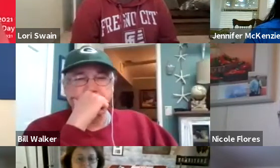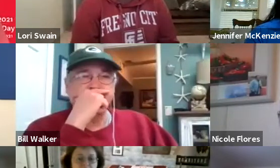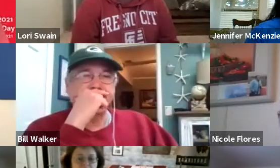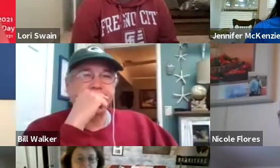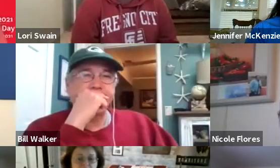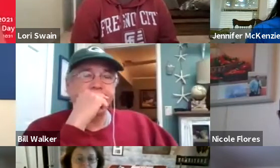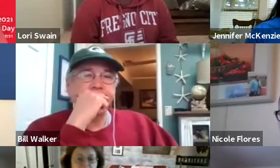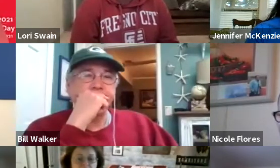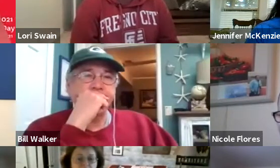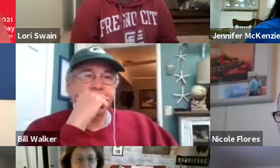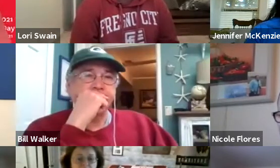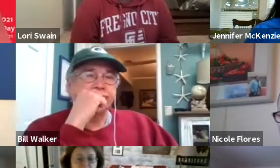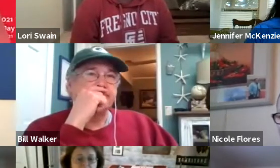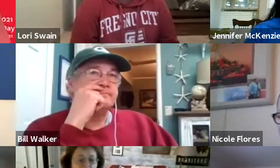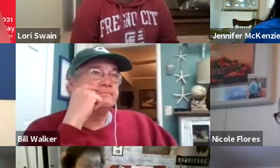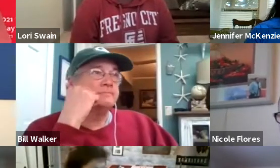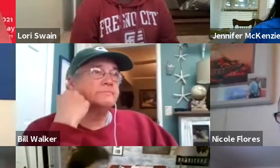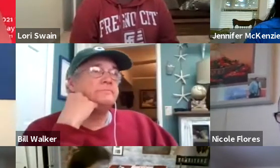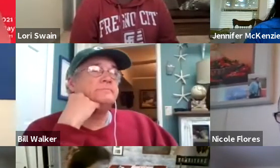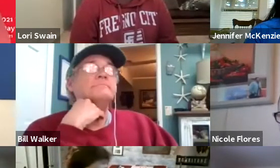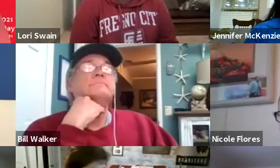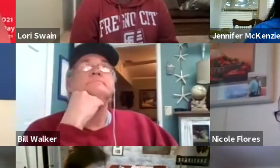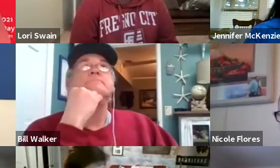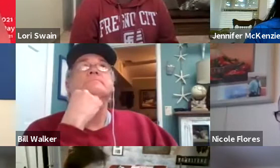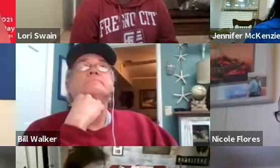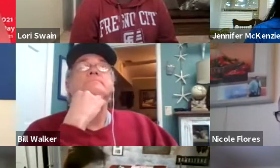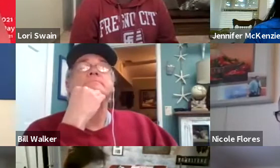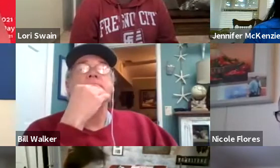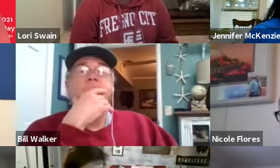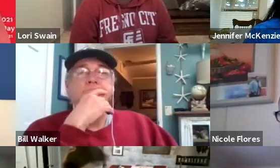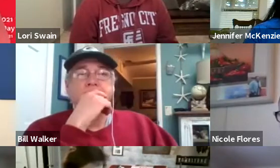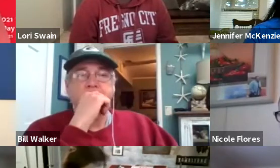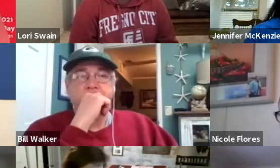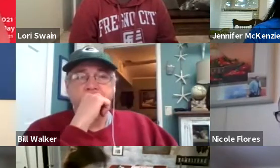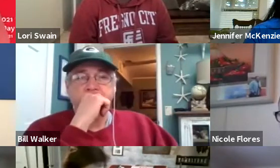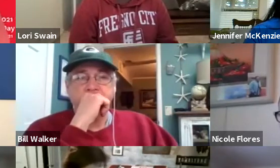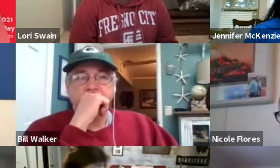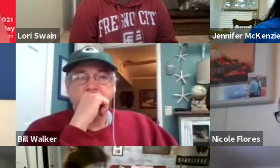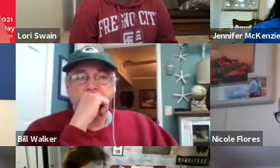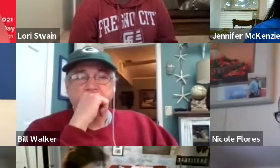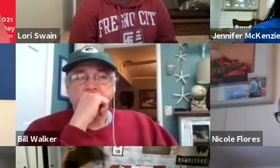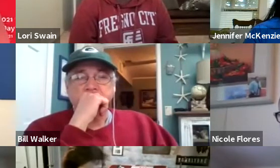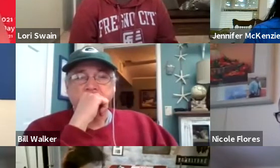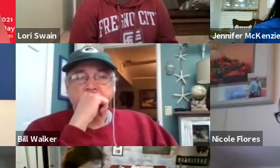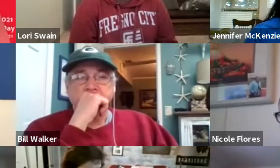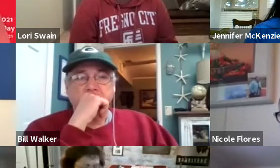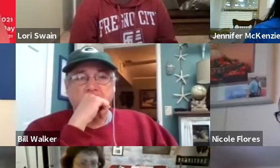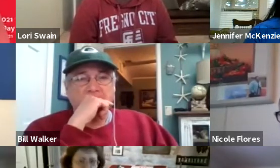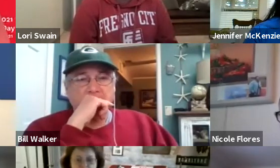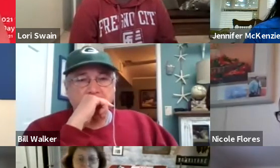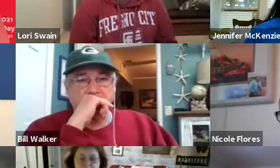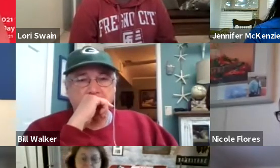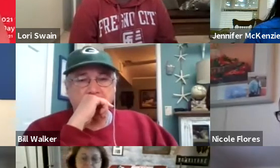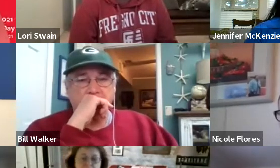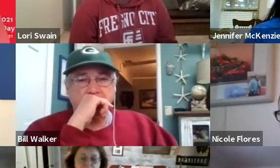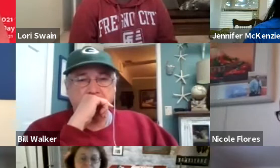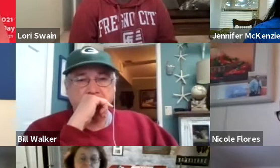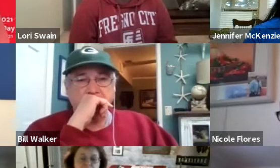go. And so, as soon as we all went into remote working, I went into a vision Resource Center, and just started looking up